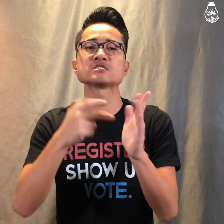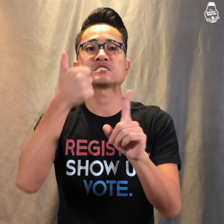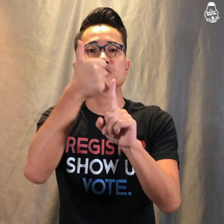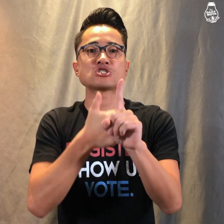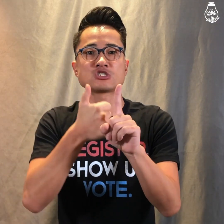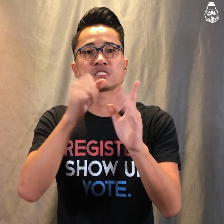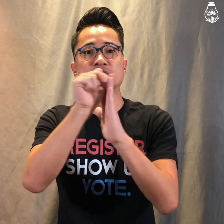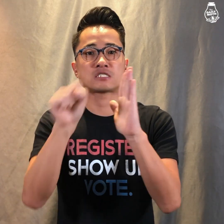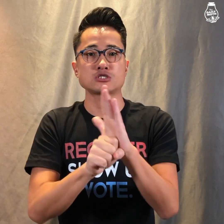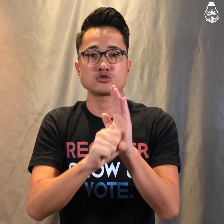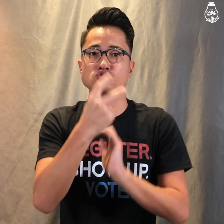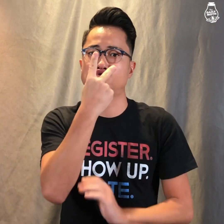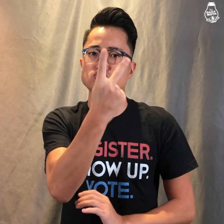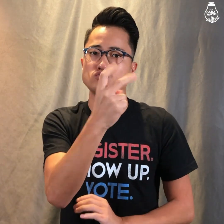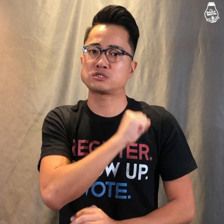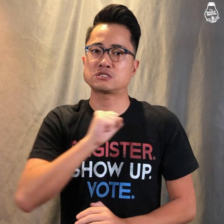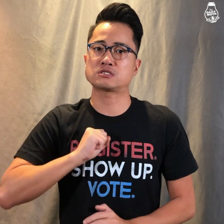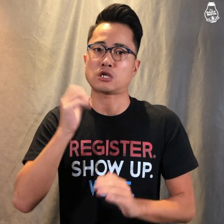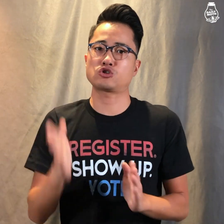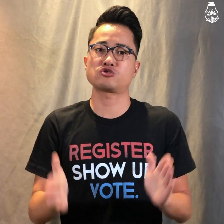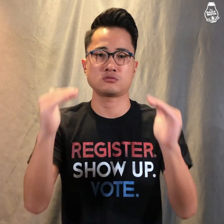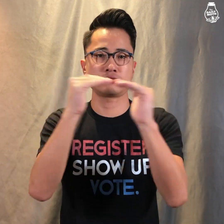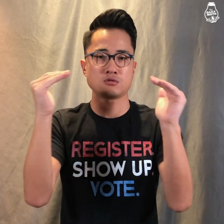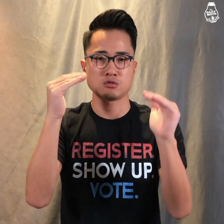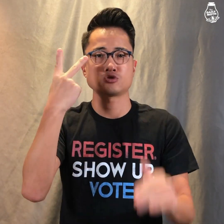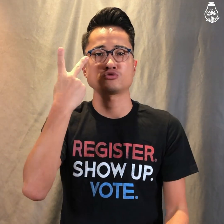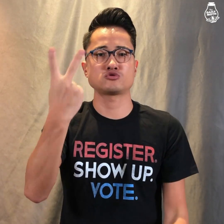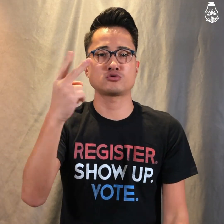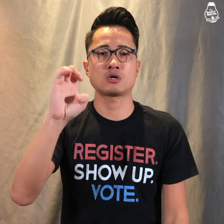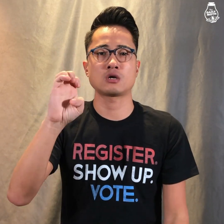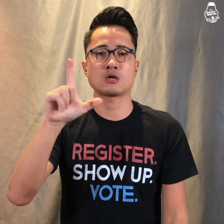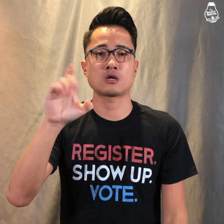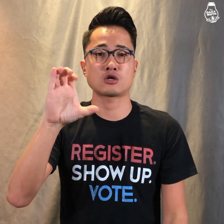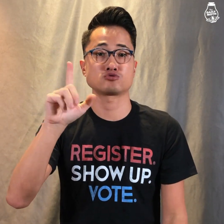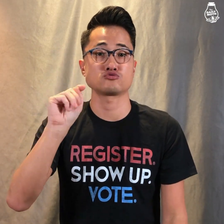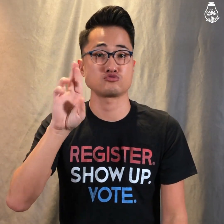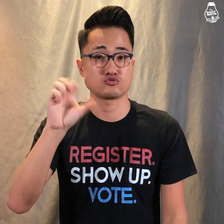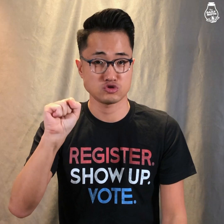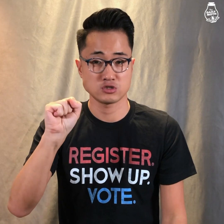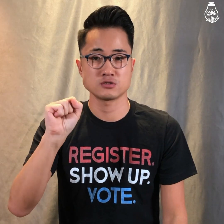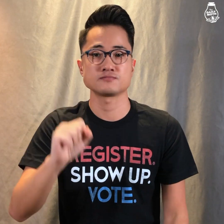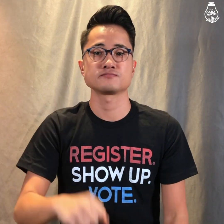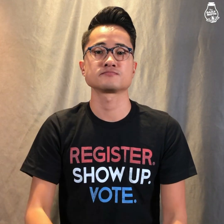This means that because each state has two senators, they get at least two electors.